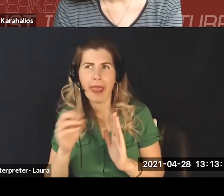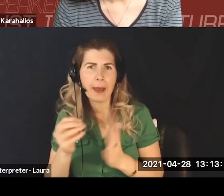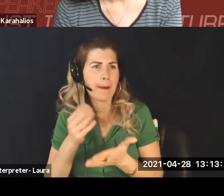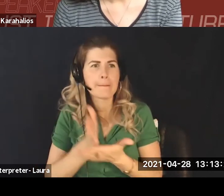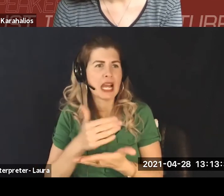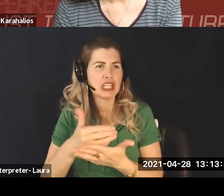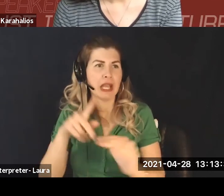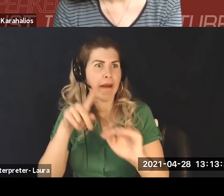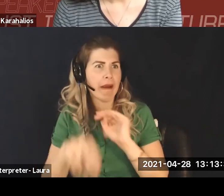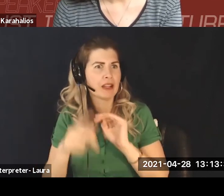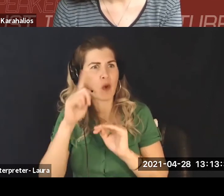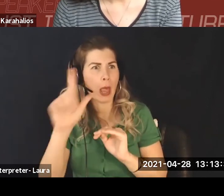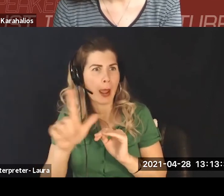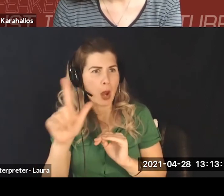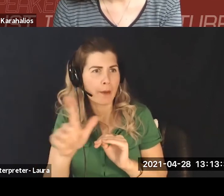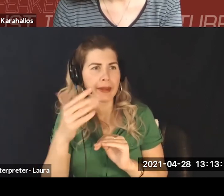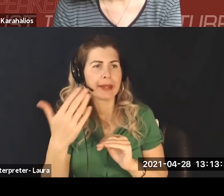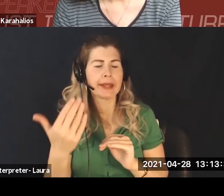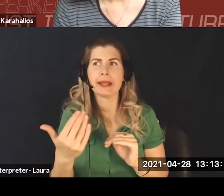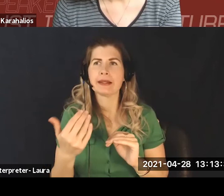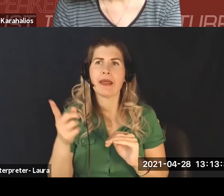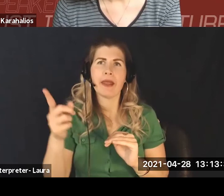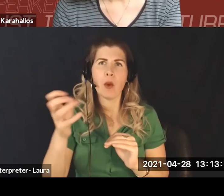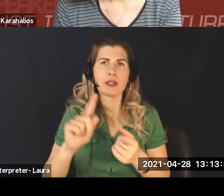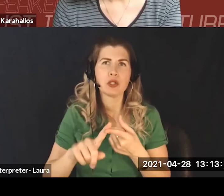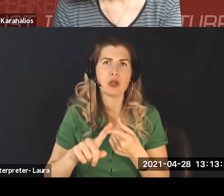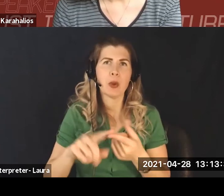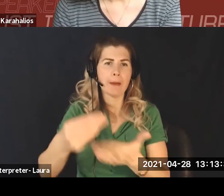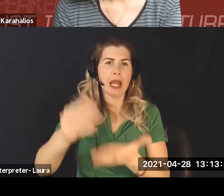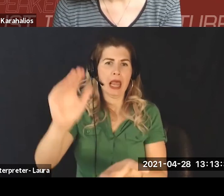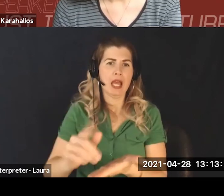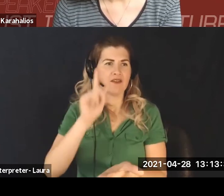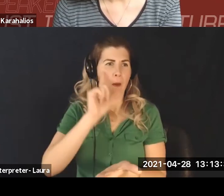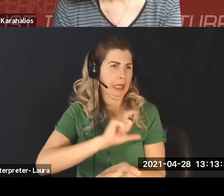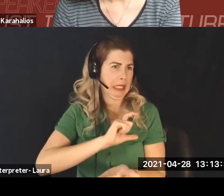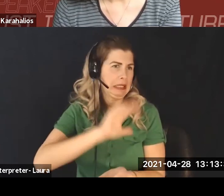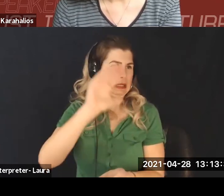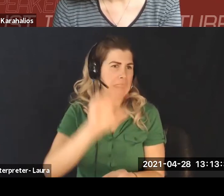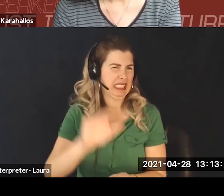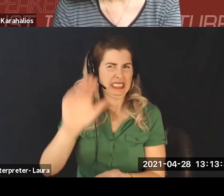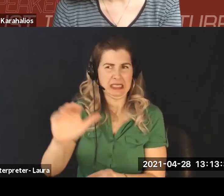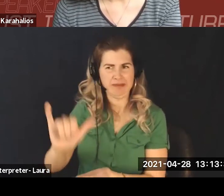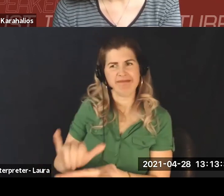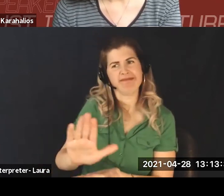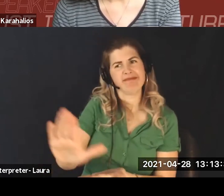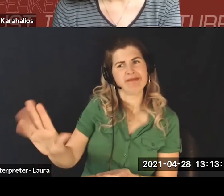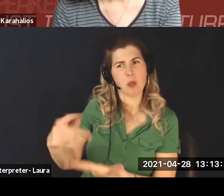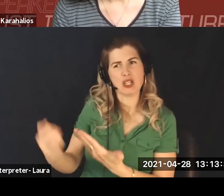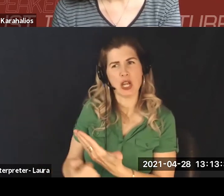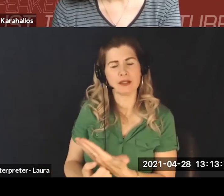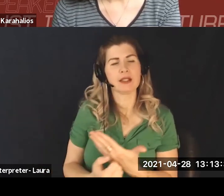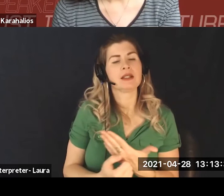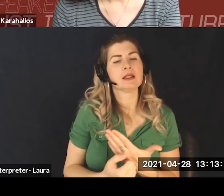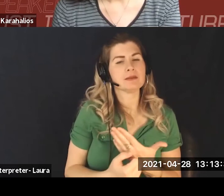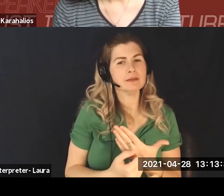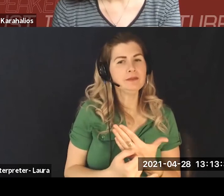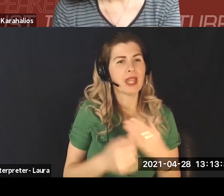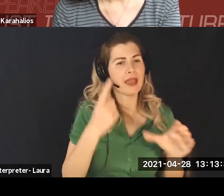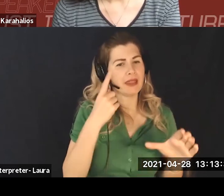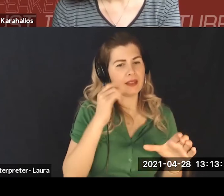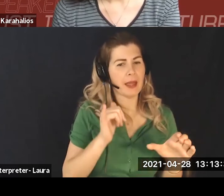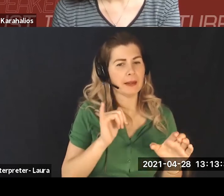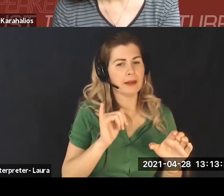And, you know, budgets are being cut for like libraries and BLM was calling for defunding the police only not getting as far as they you know want is we wanted to hear.